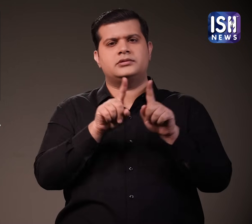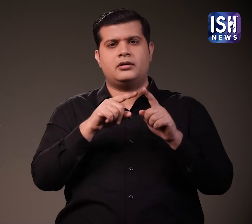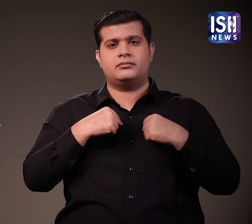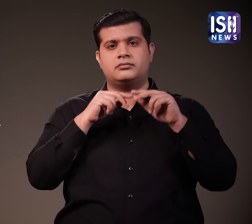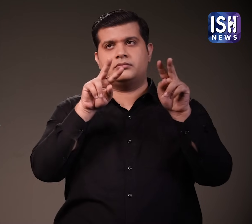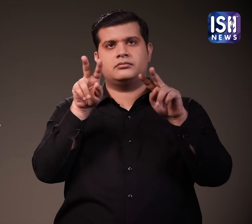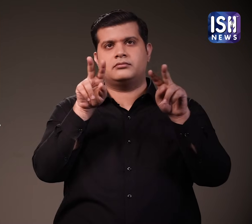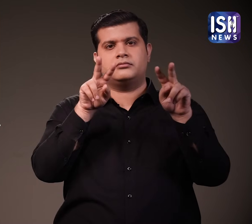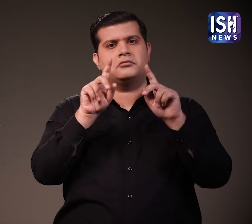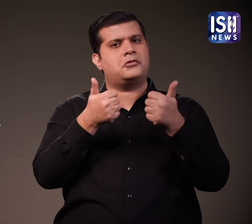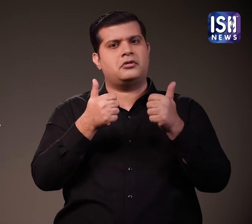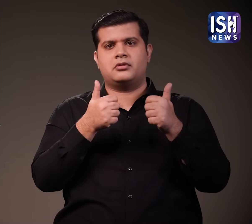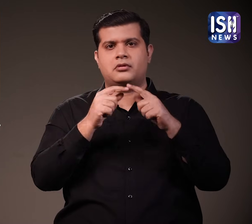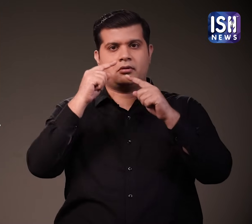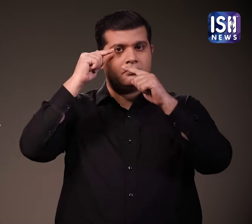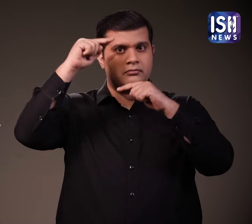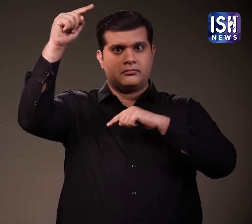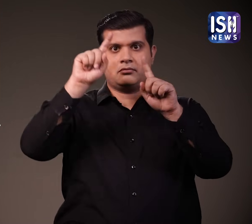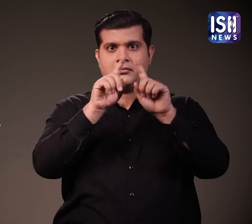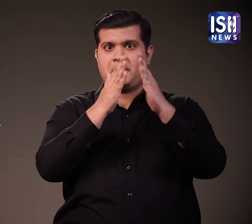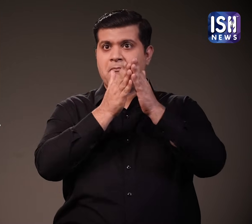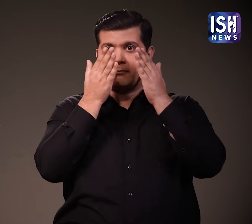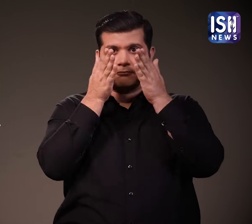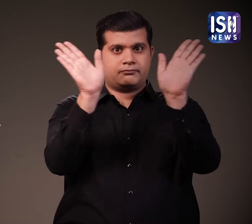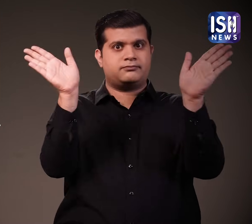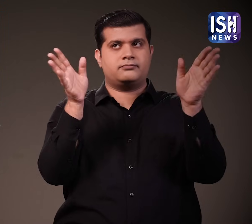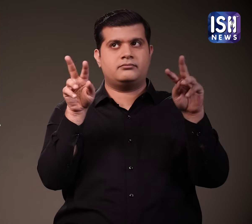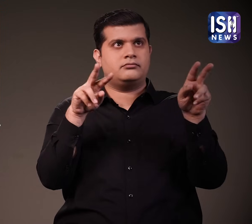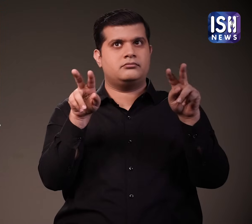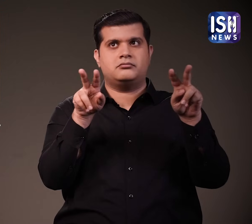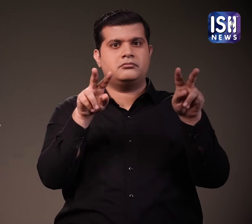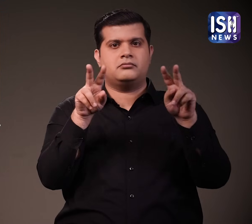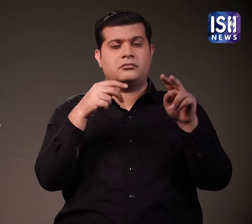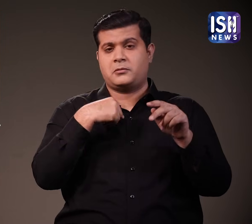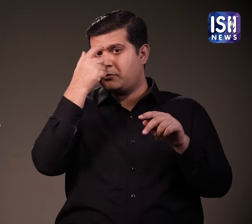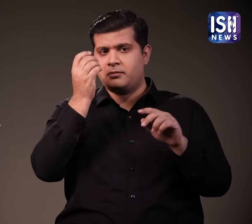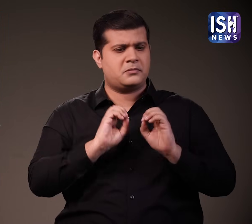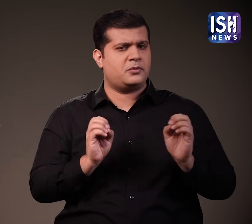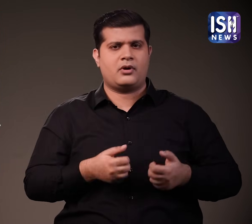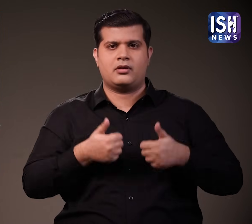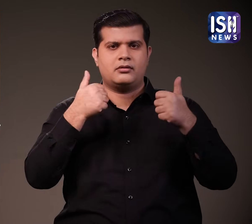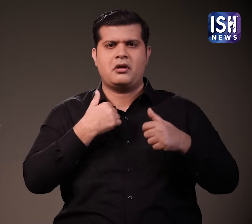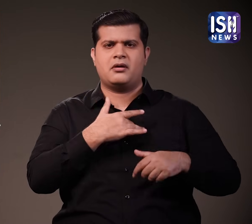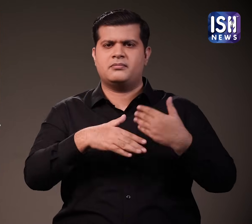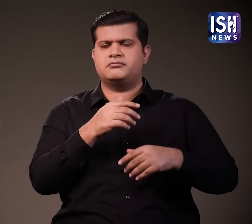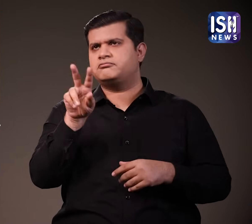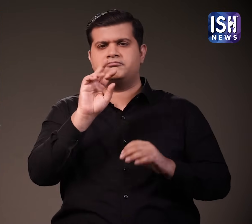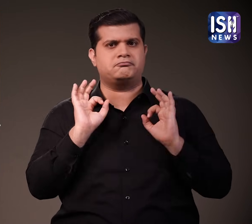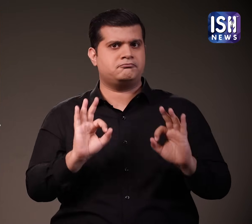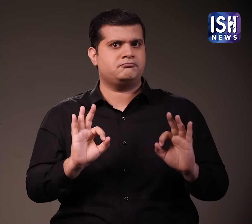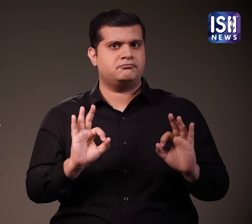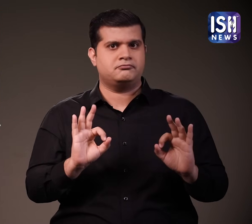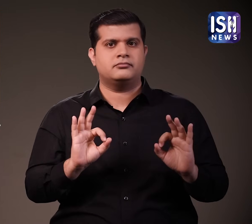The Deaf can take in what's happening on the entire screen, because our peripheral vision is very strong.